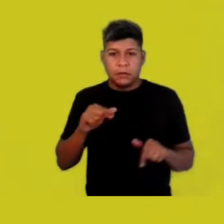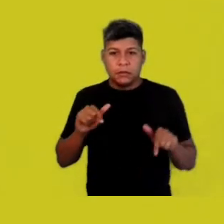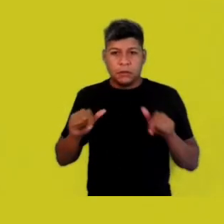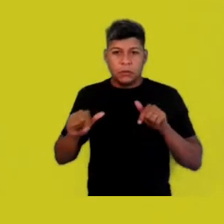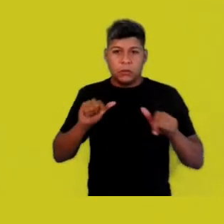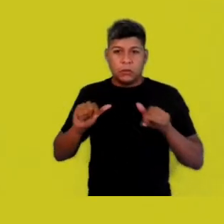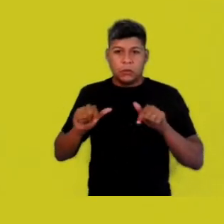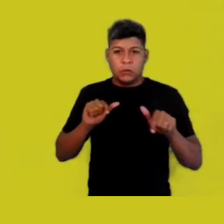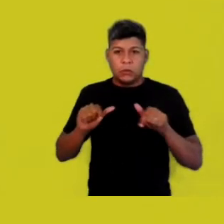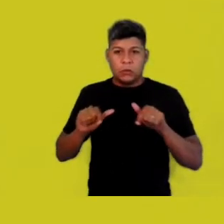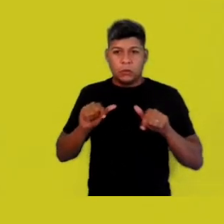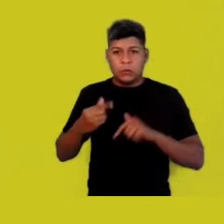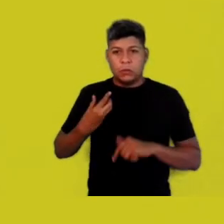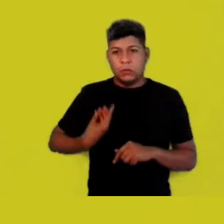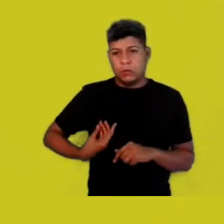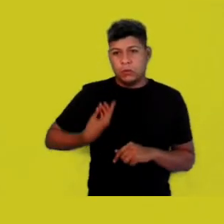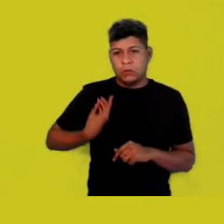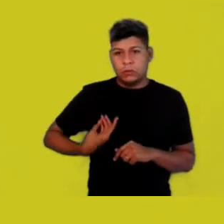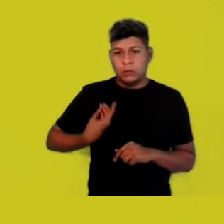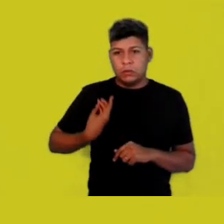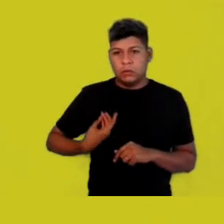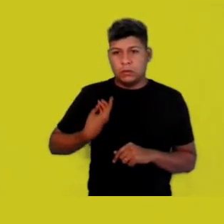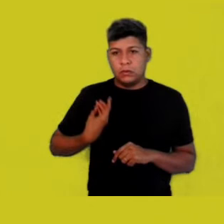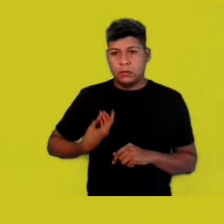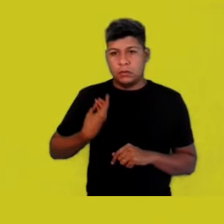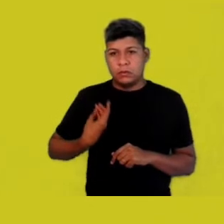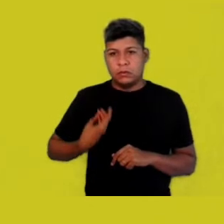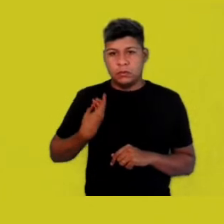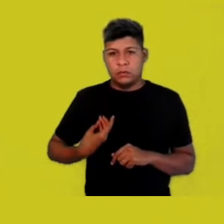and search for lost time,